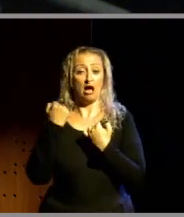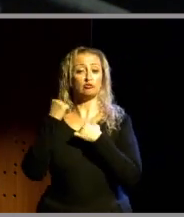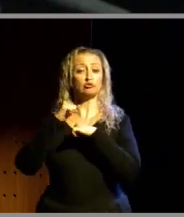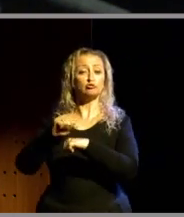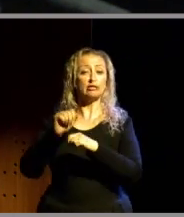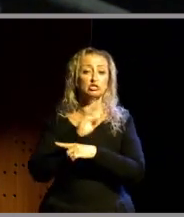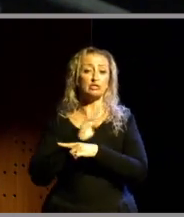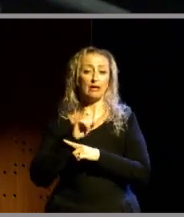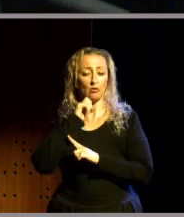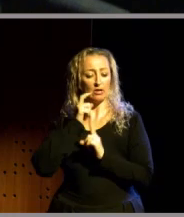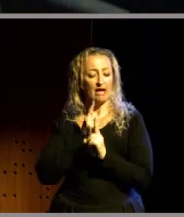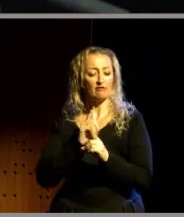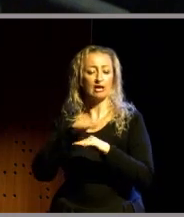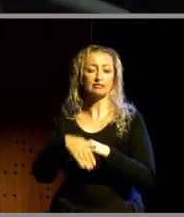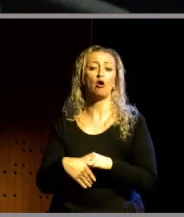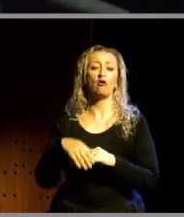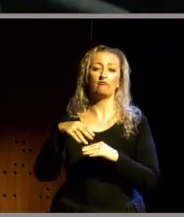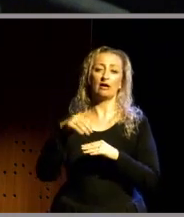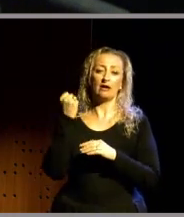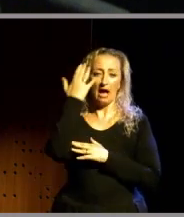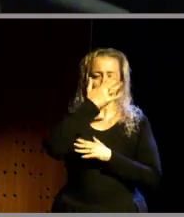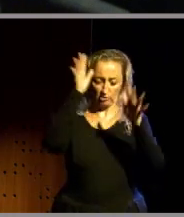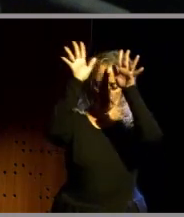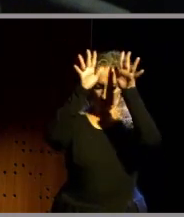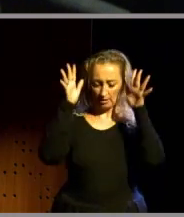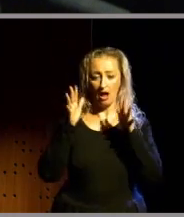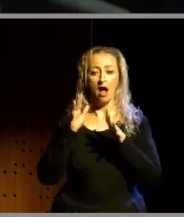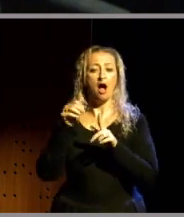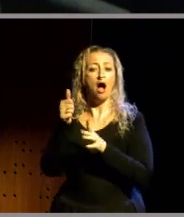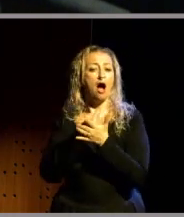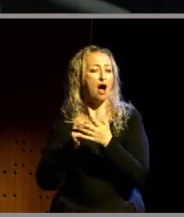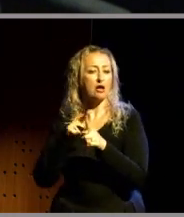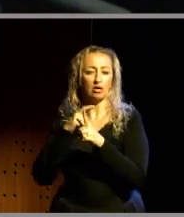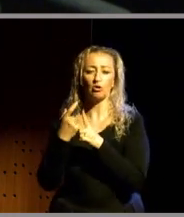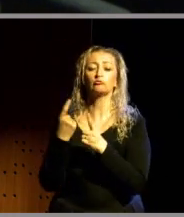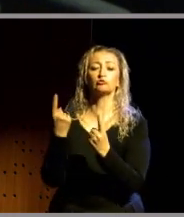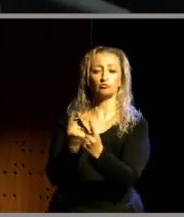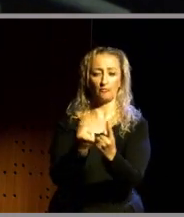and Torres Strait Islander arts and cultural matters and ensures that Creative Australia delivers on